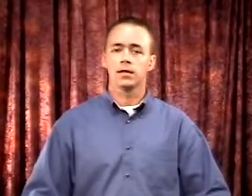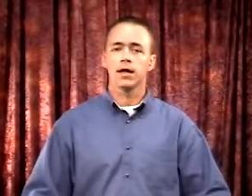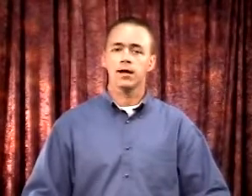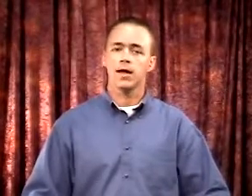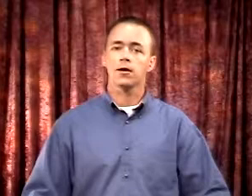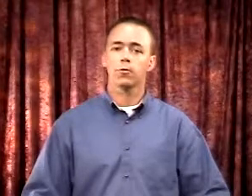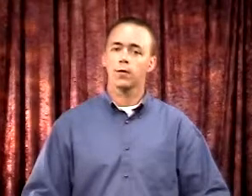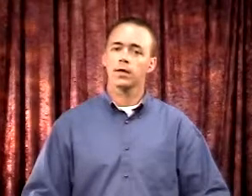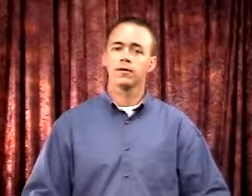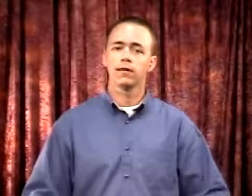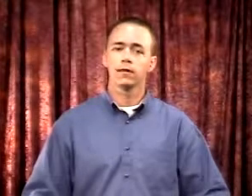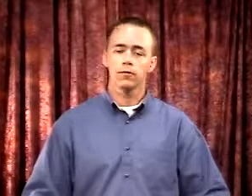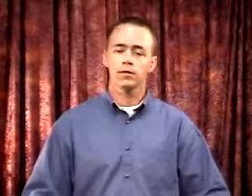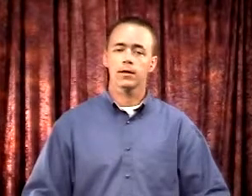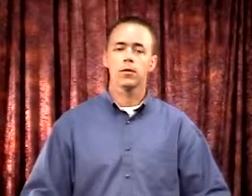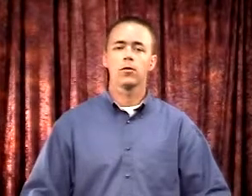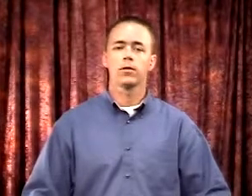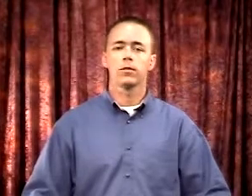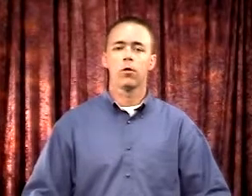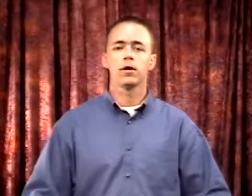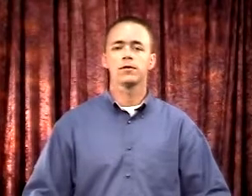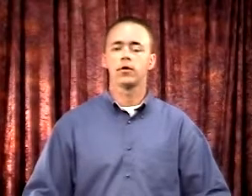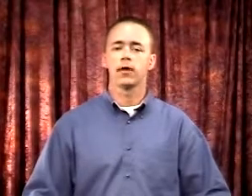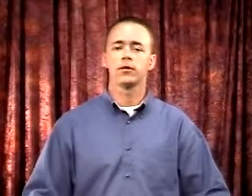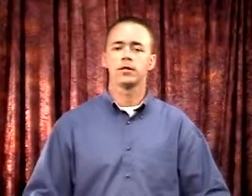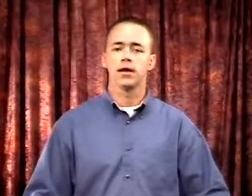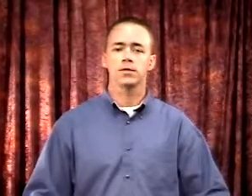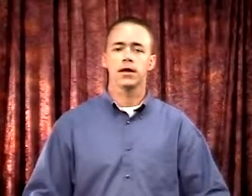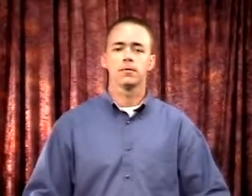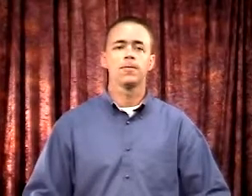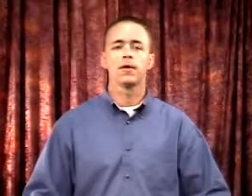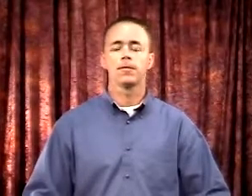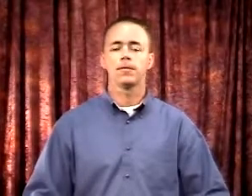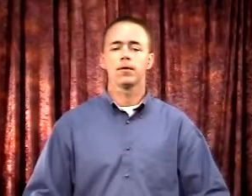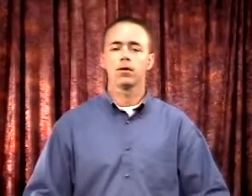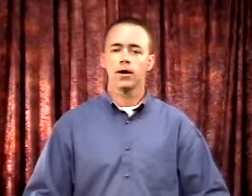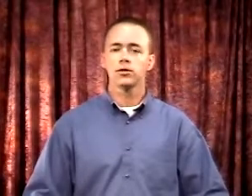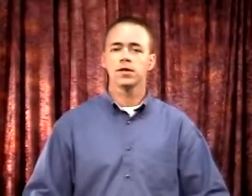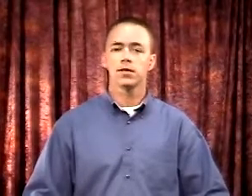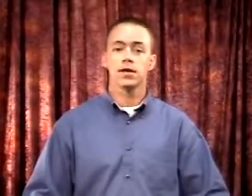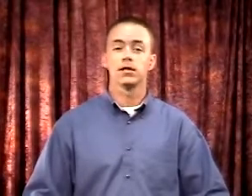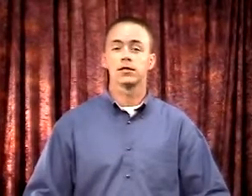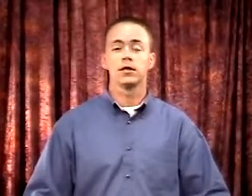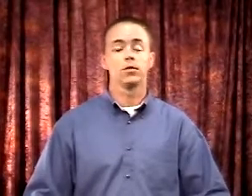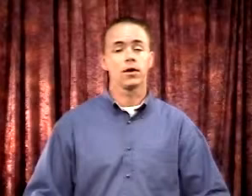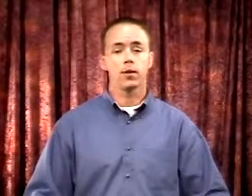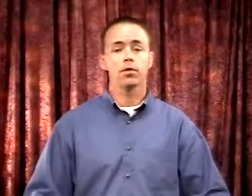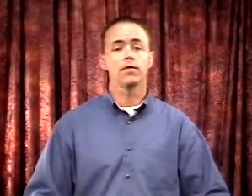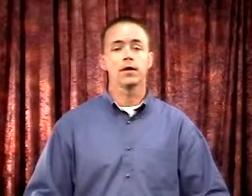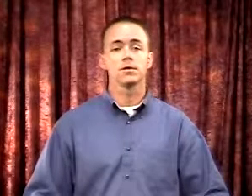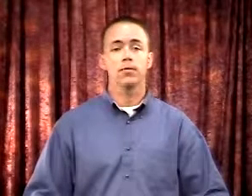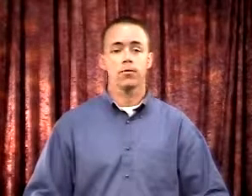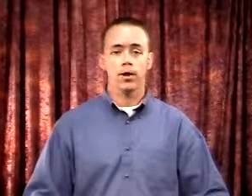and is in contact, relatively closely, with the walls of your large intestine. Your large intestine is going to do a couple of things.